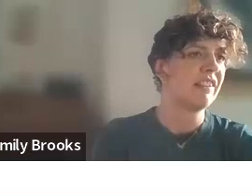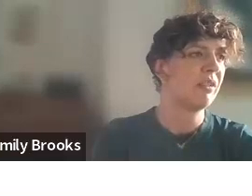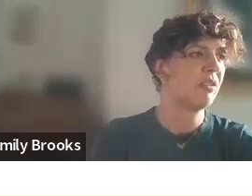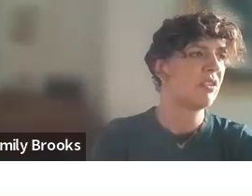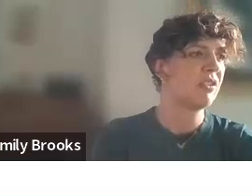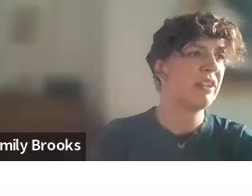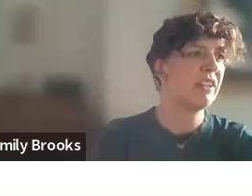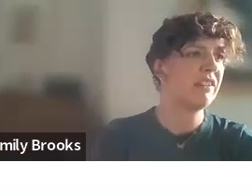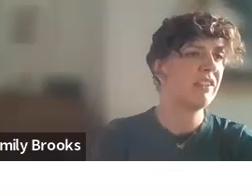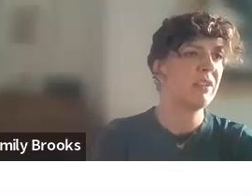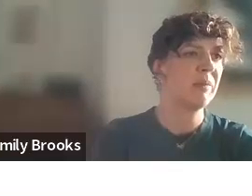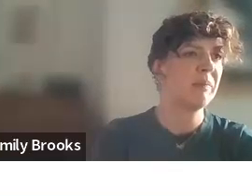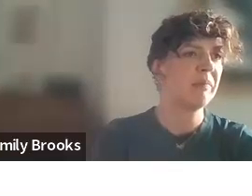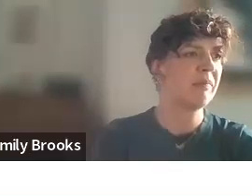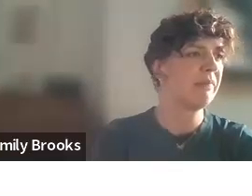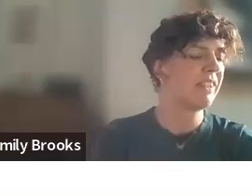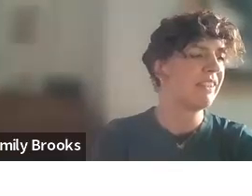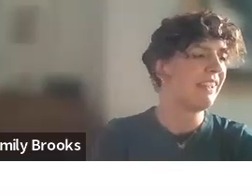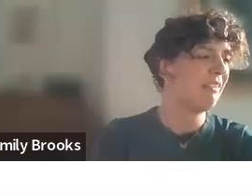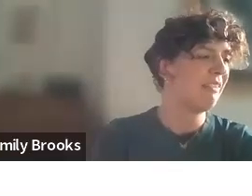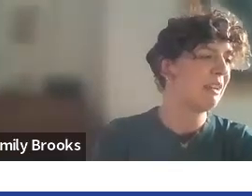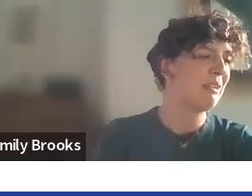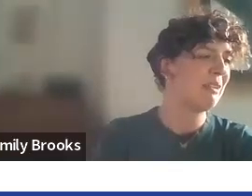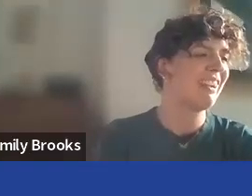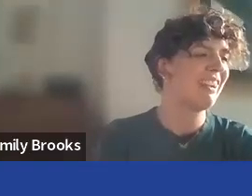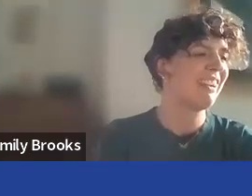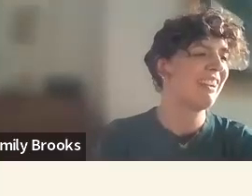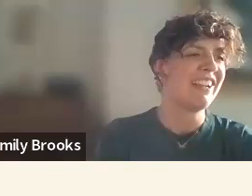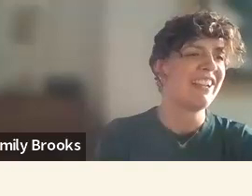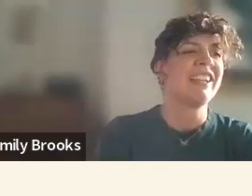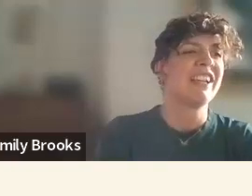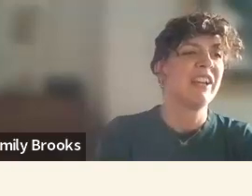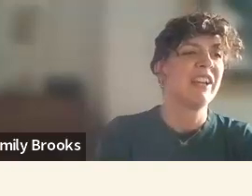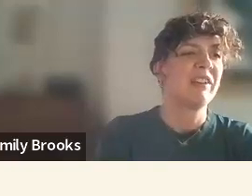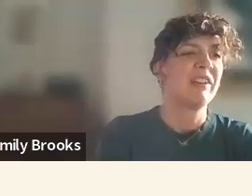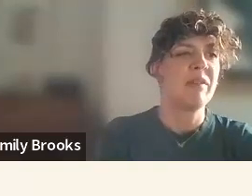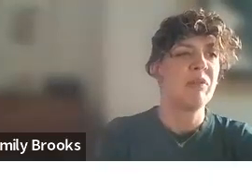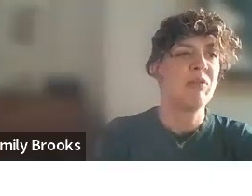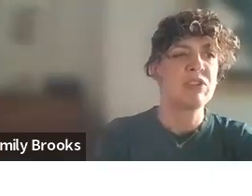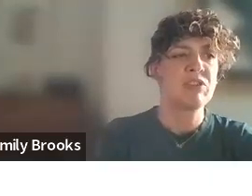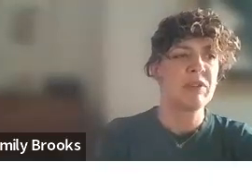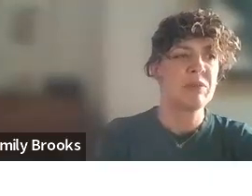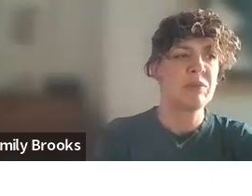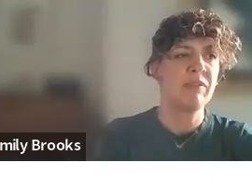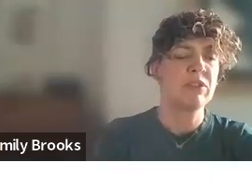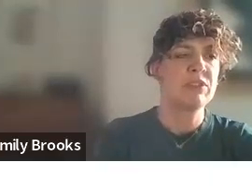Sorry, I've got a screen system error going on. Okay, great. Then we've got descriptive levels.